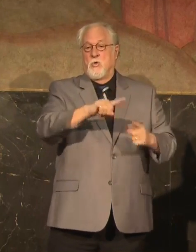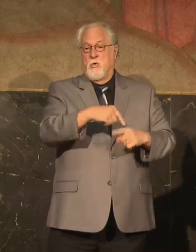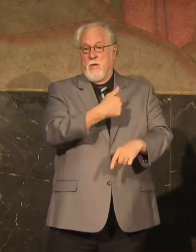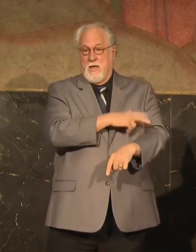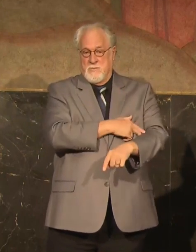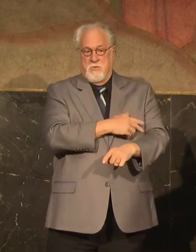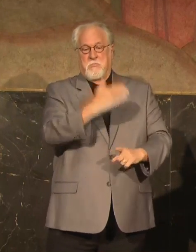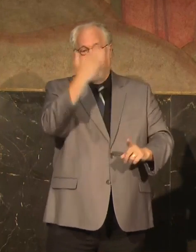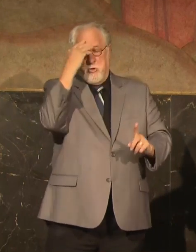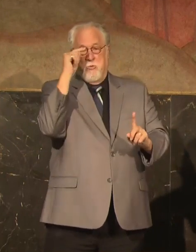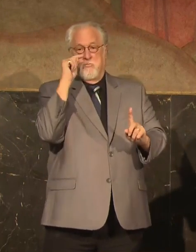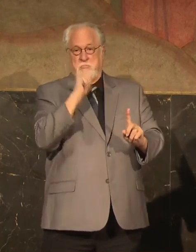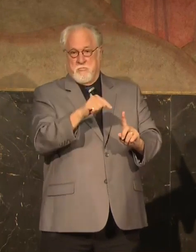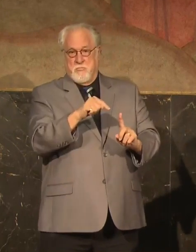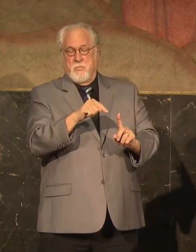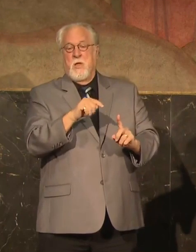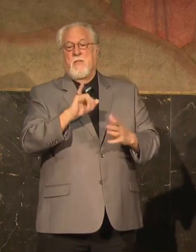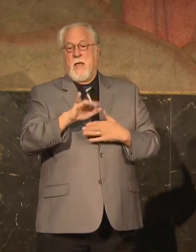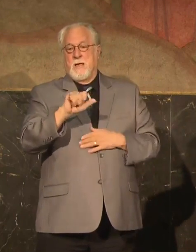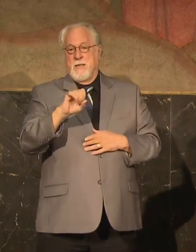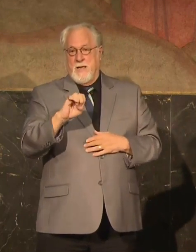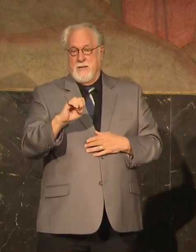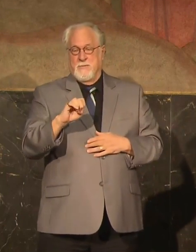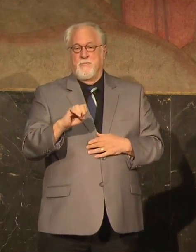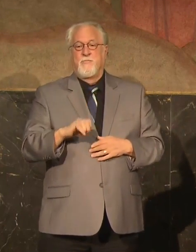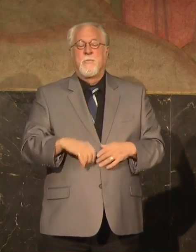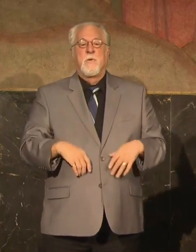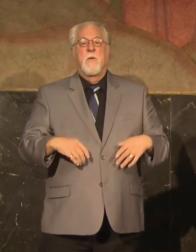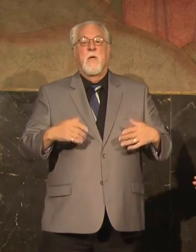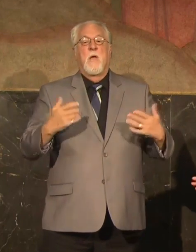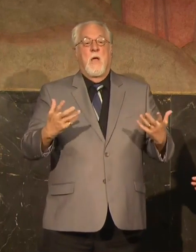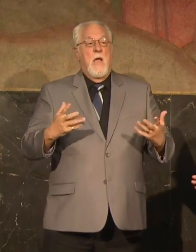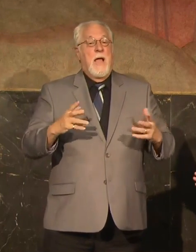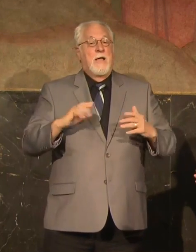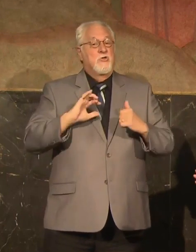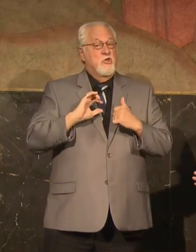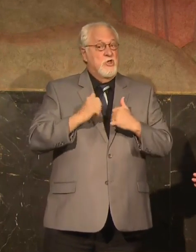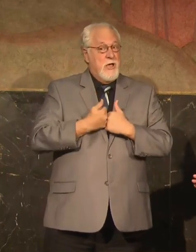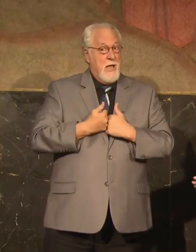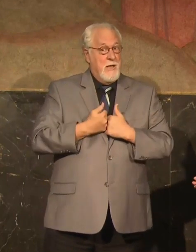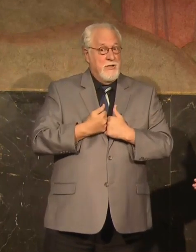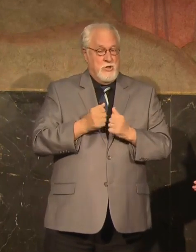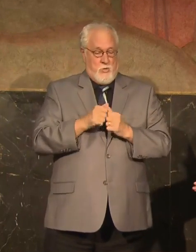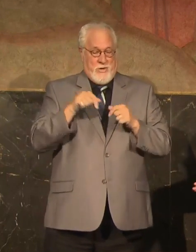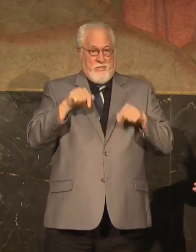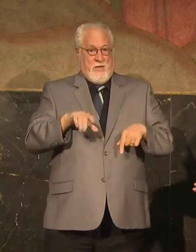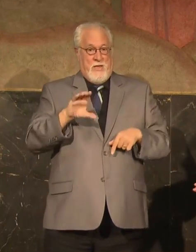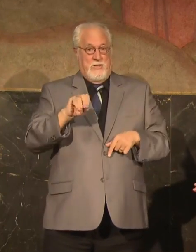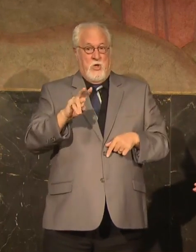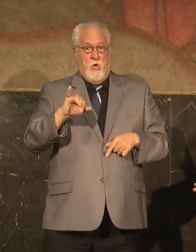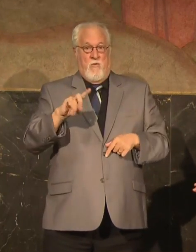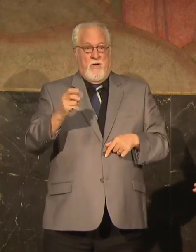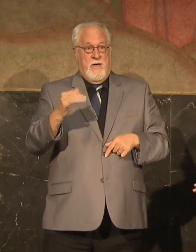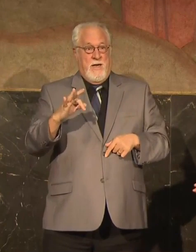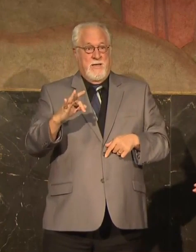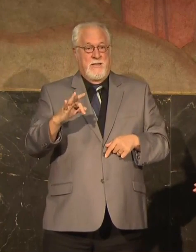know about those folks and you know about those cases. The challenge with this particular disease is a significant percentage of